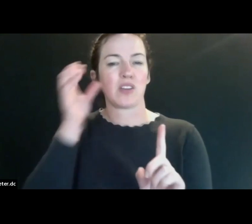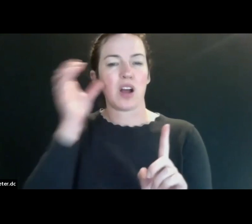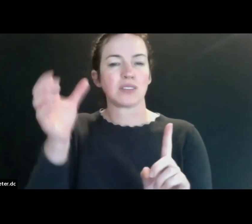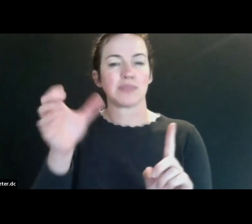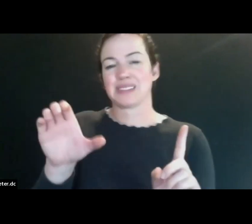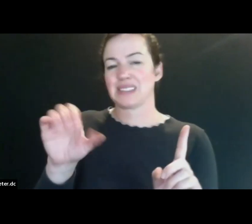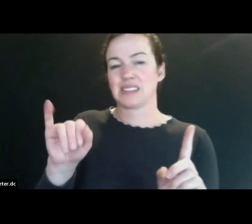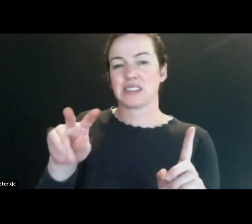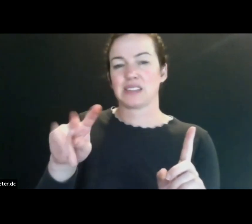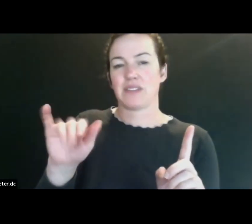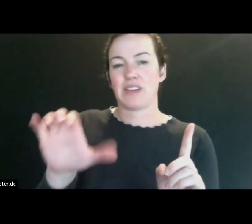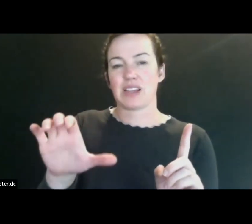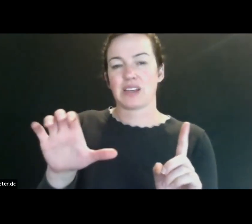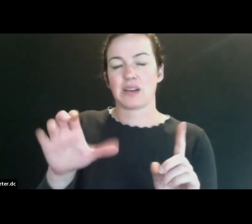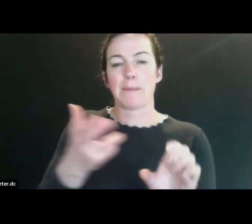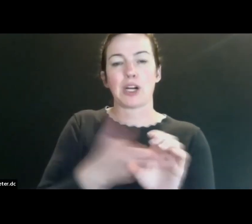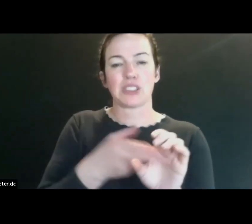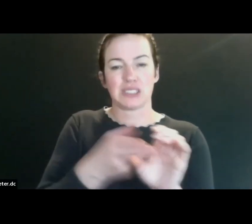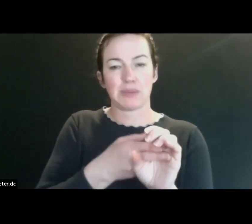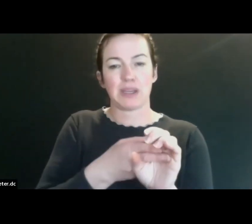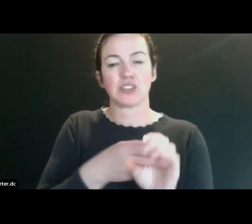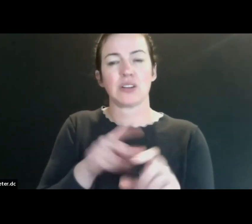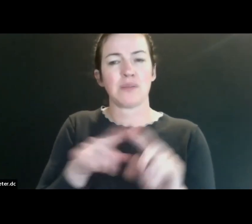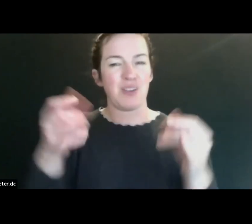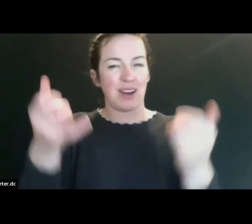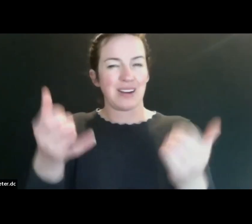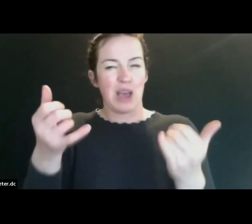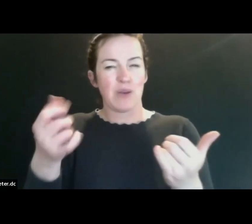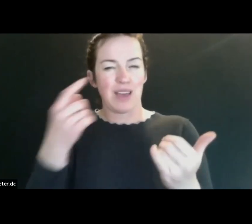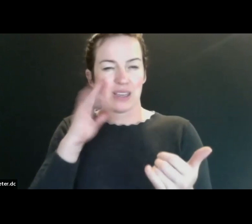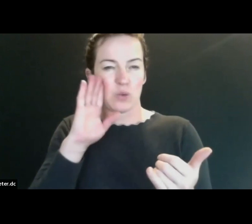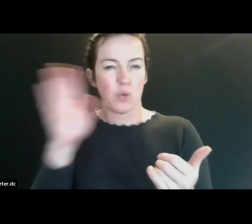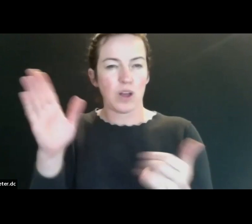participation a little bit more heavily. But for now I think we're going to share slides